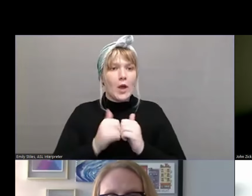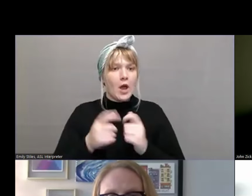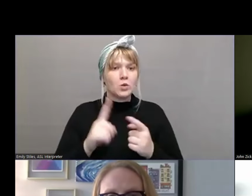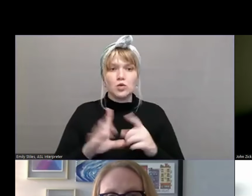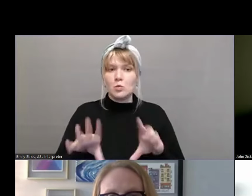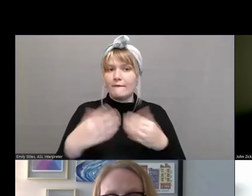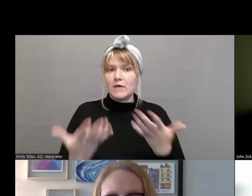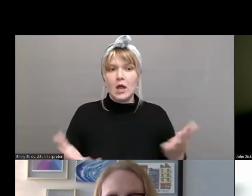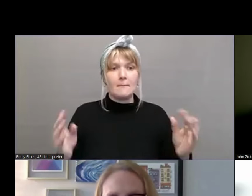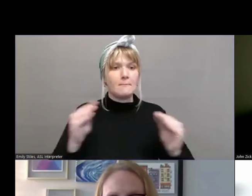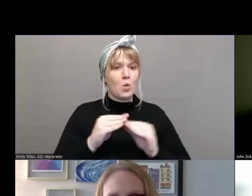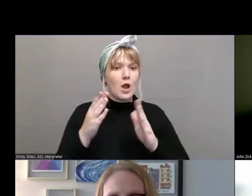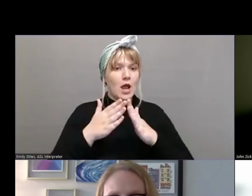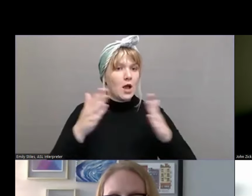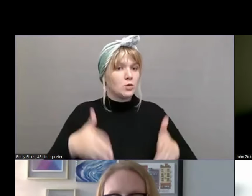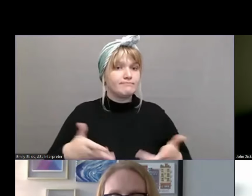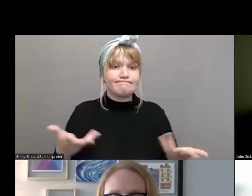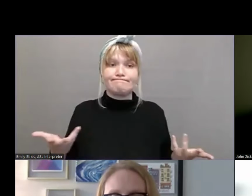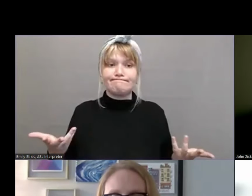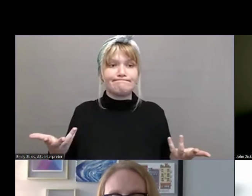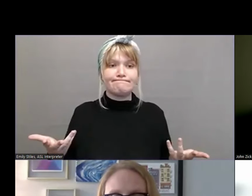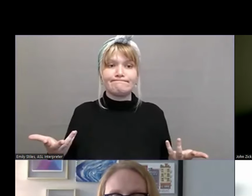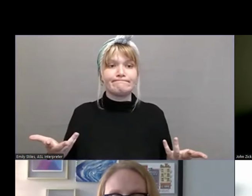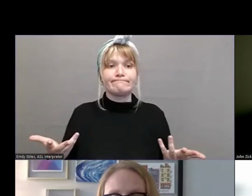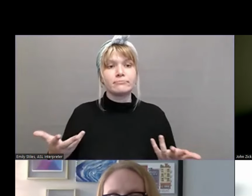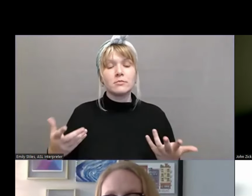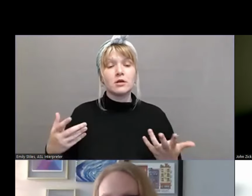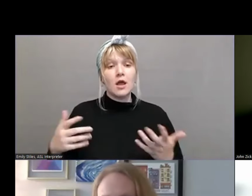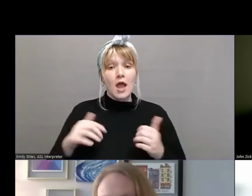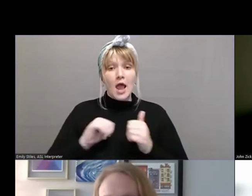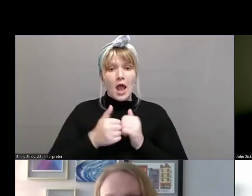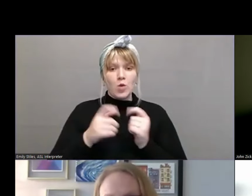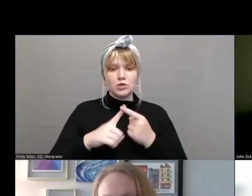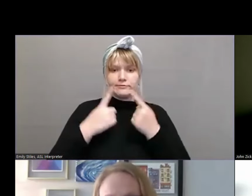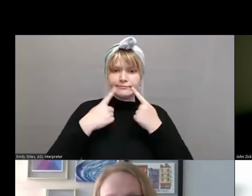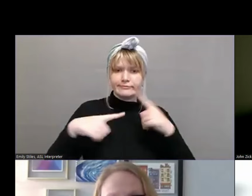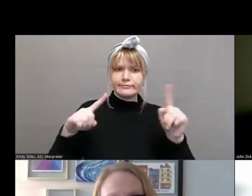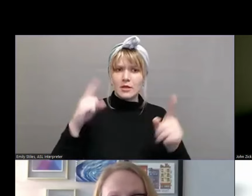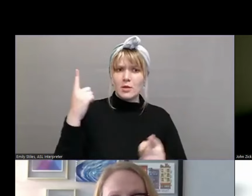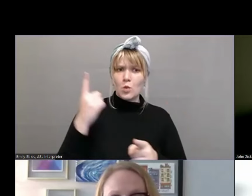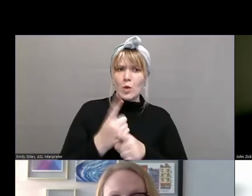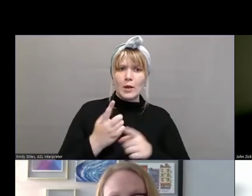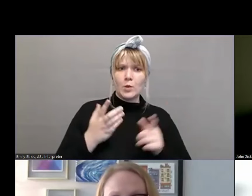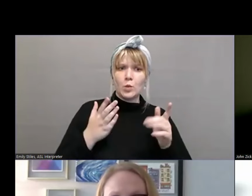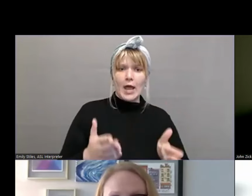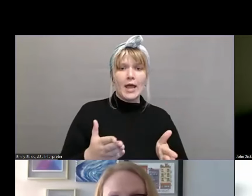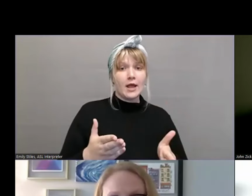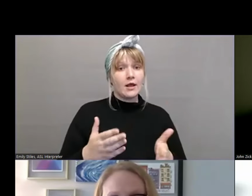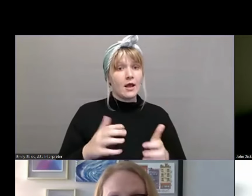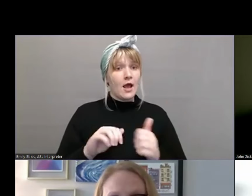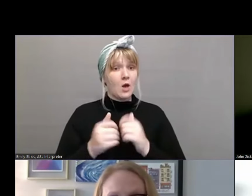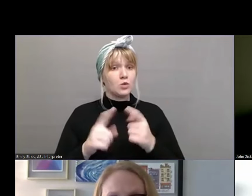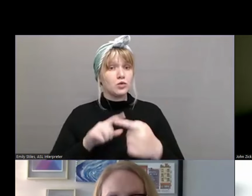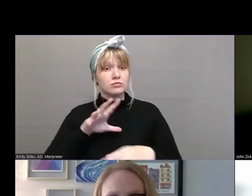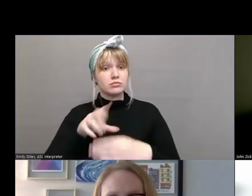And going about it the right way, being a part of a larger partnership locally, the